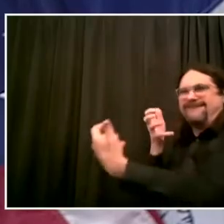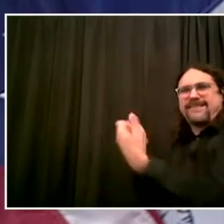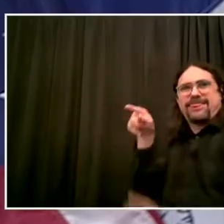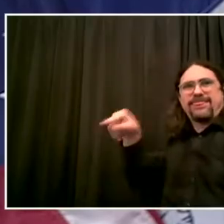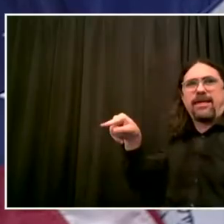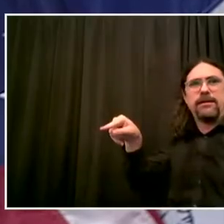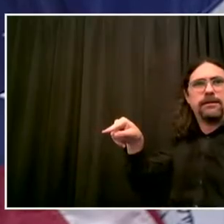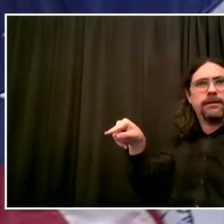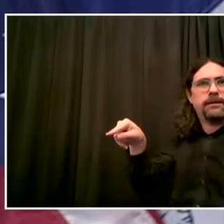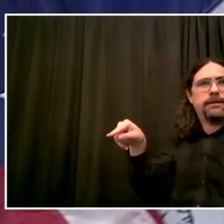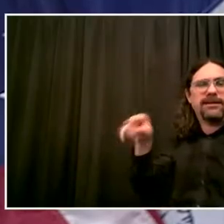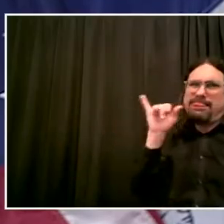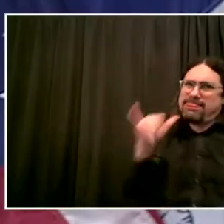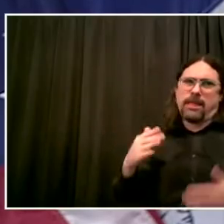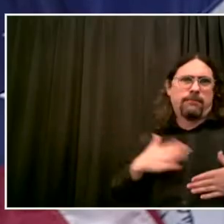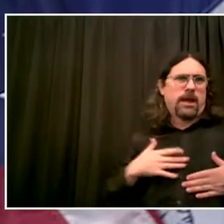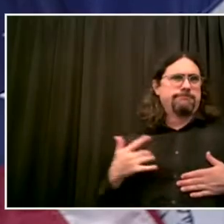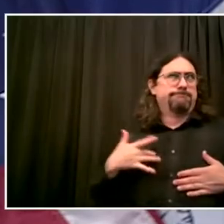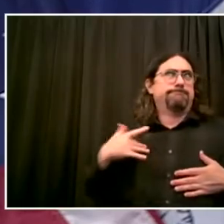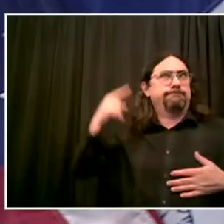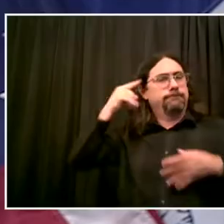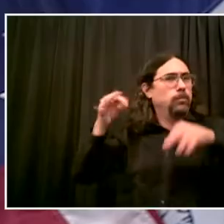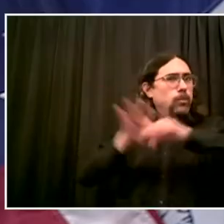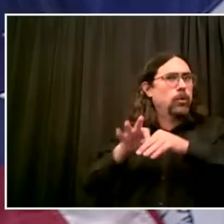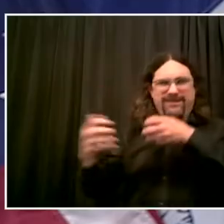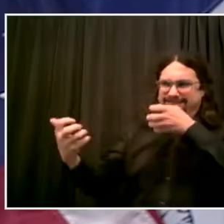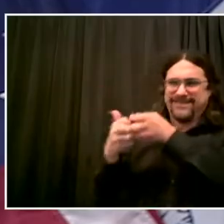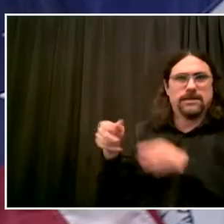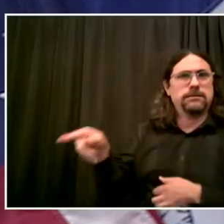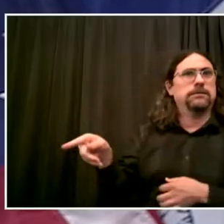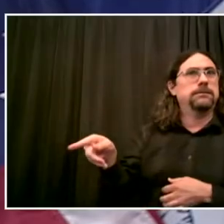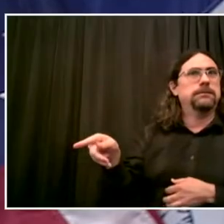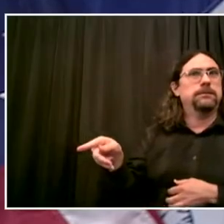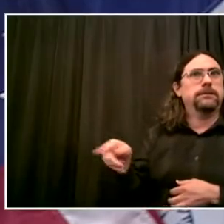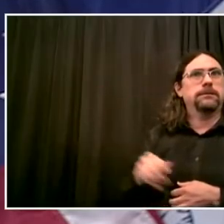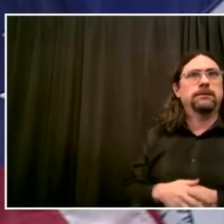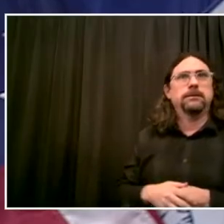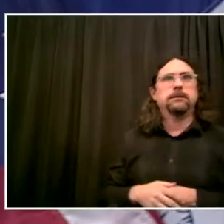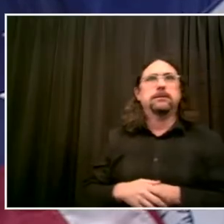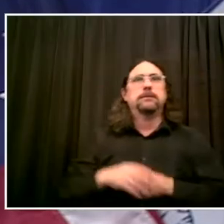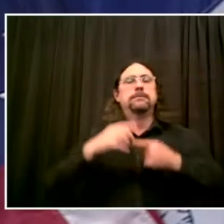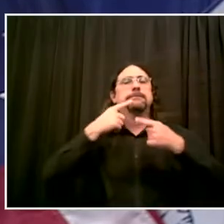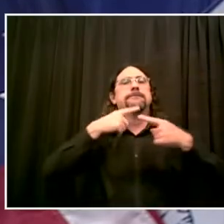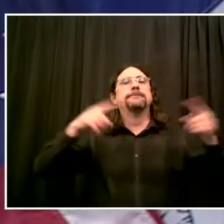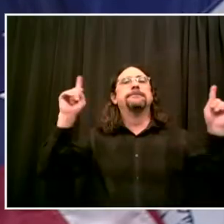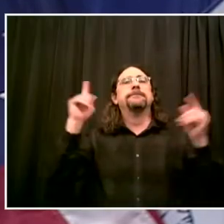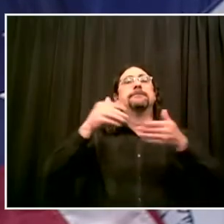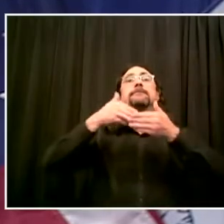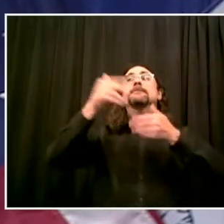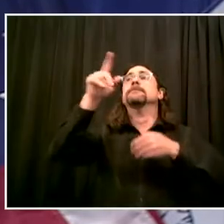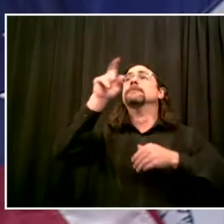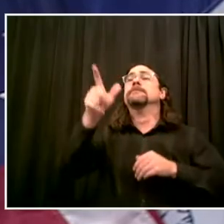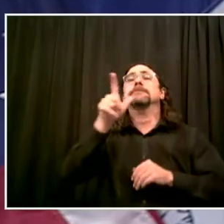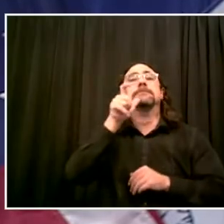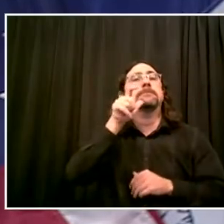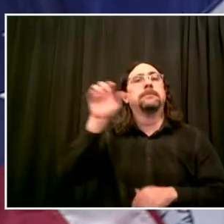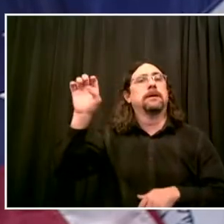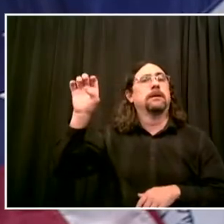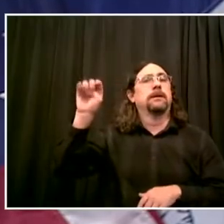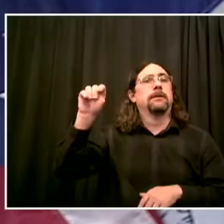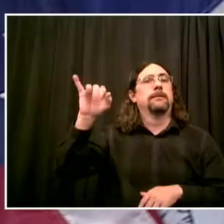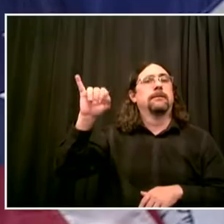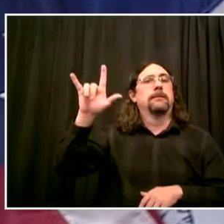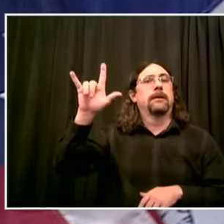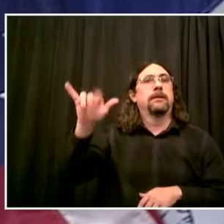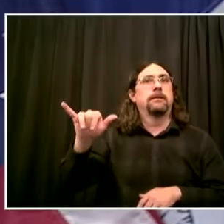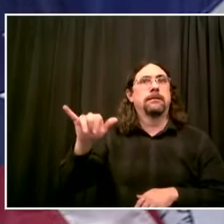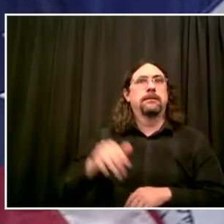GOOD RNMOING